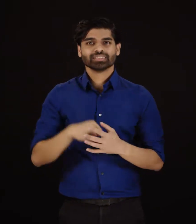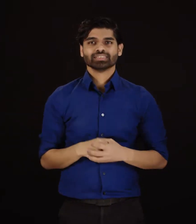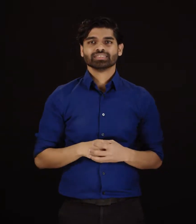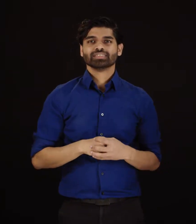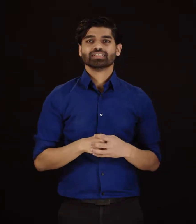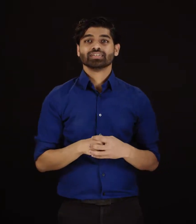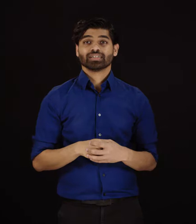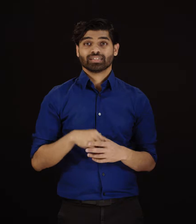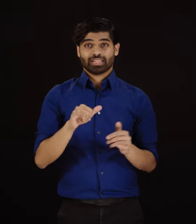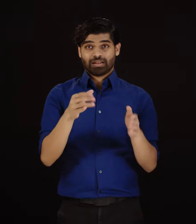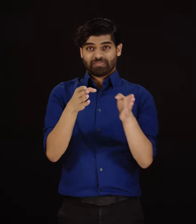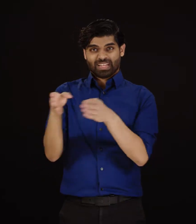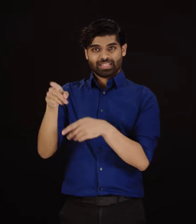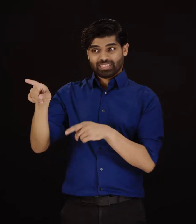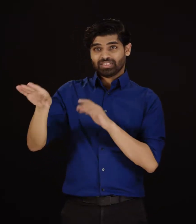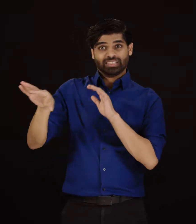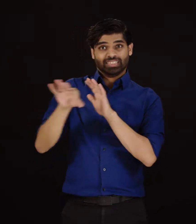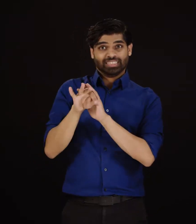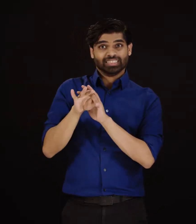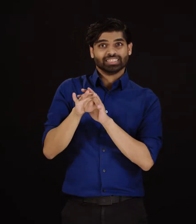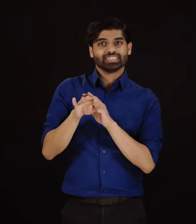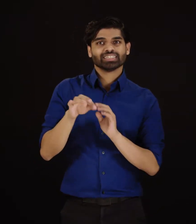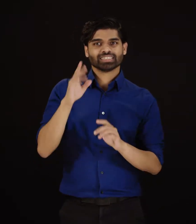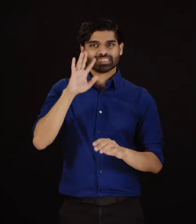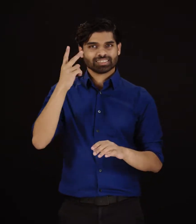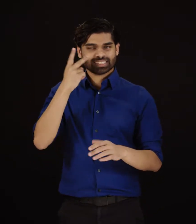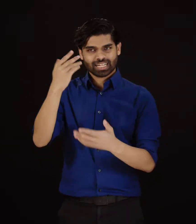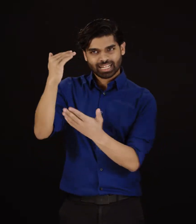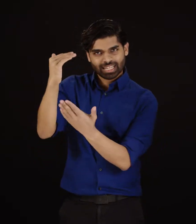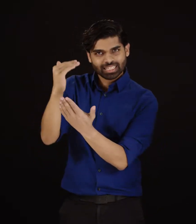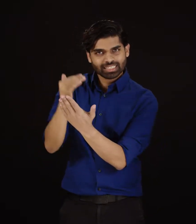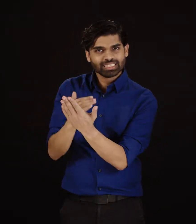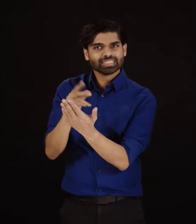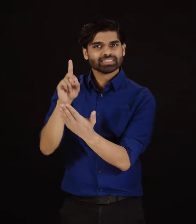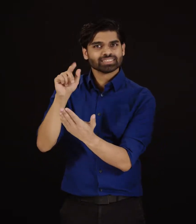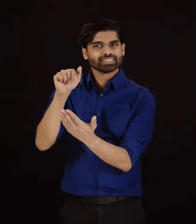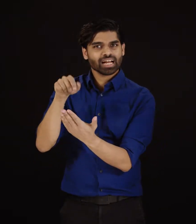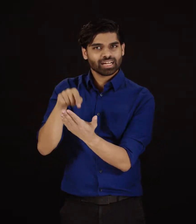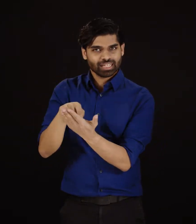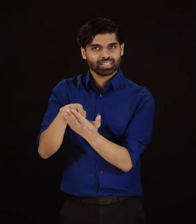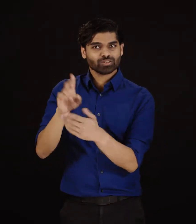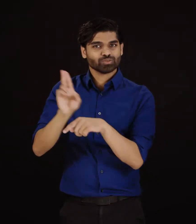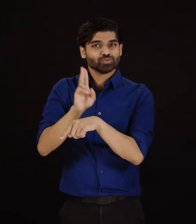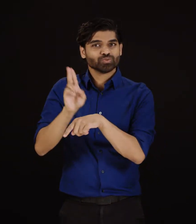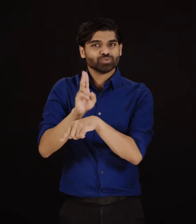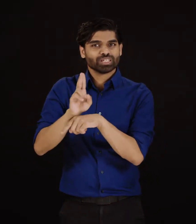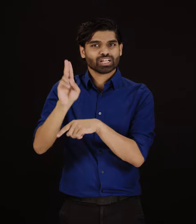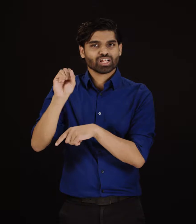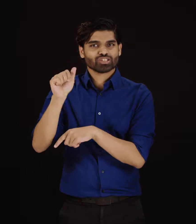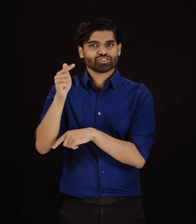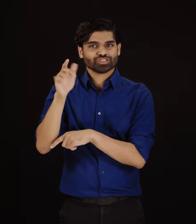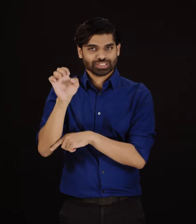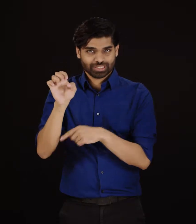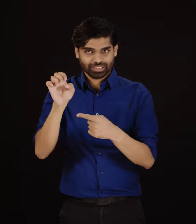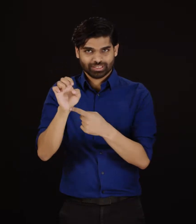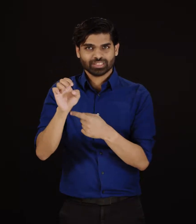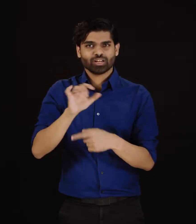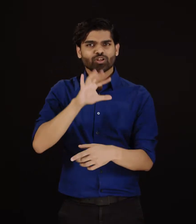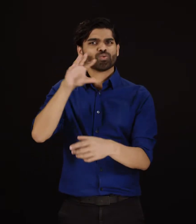during a billing period before data overage fees apply. In general, a customer is using data whenever they are connected to the internet using their